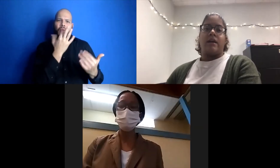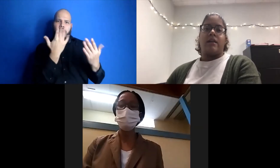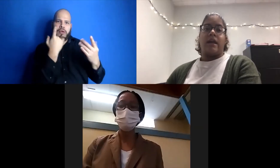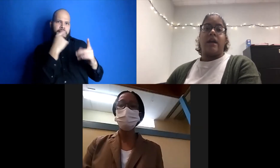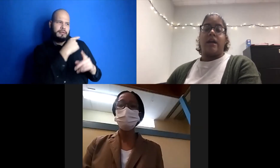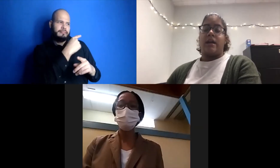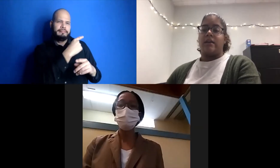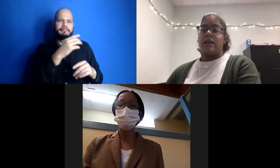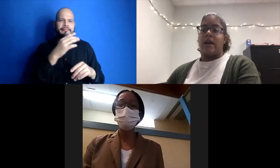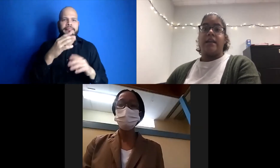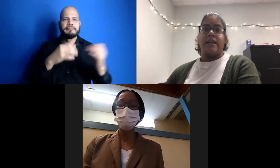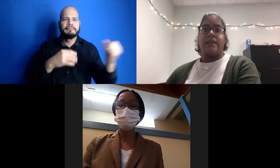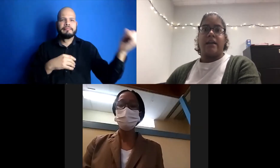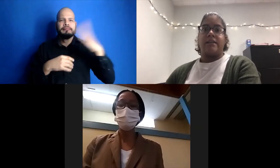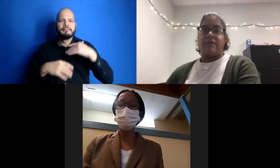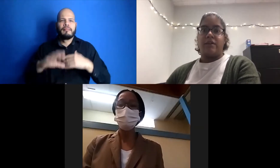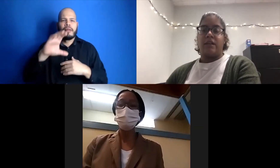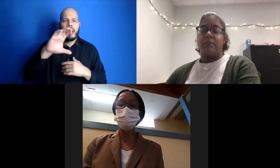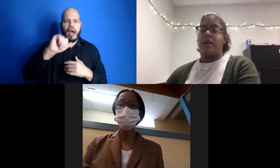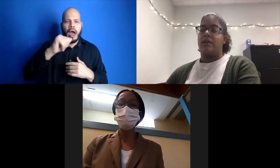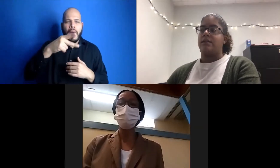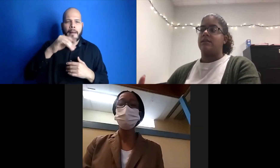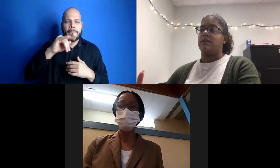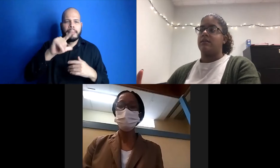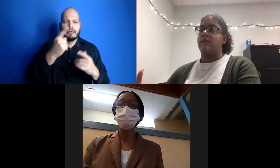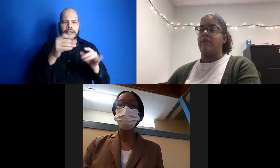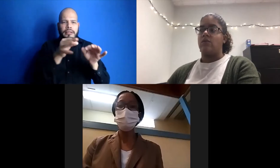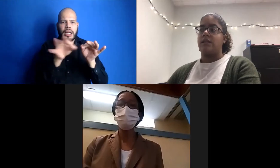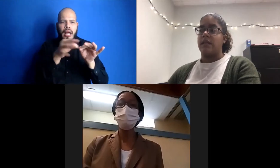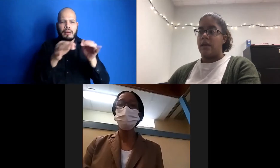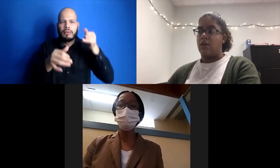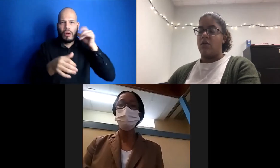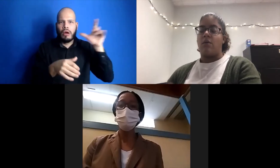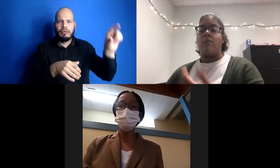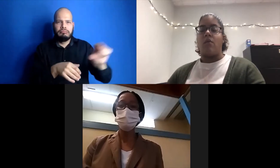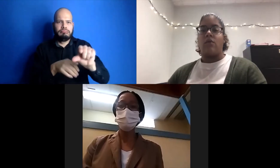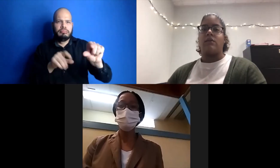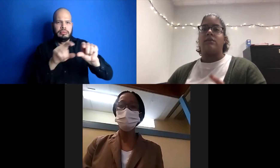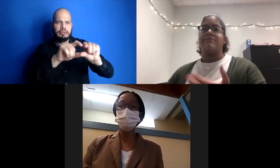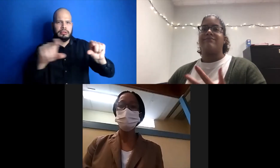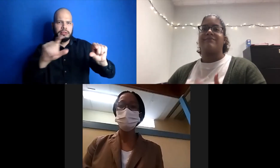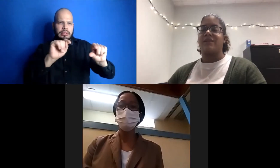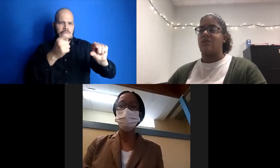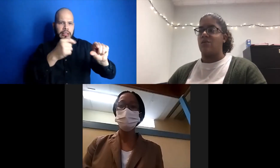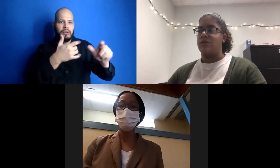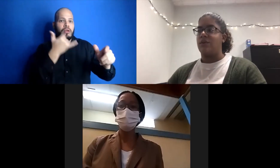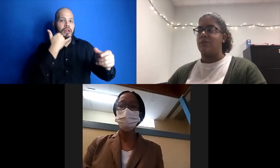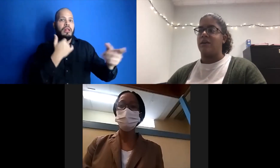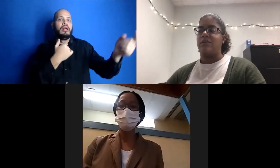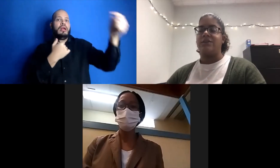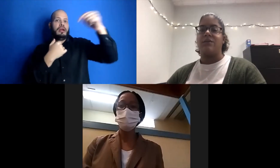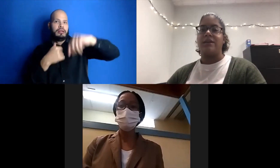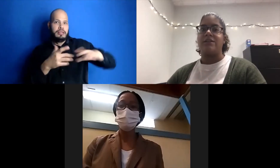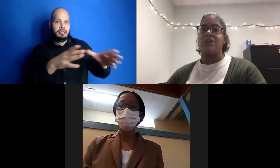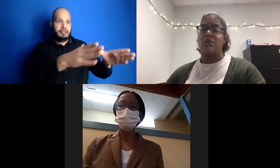yeah and I need that definitely because the phones here are more they're older but also it's so much